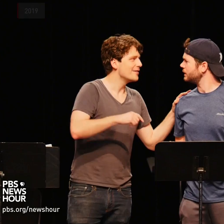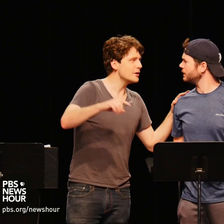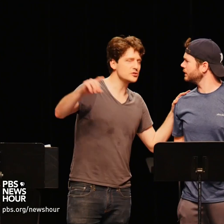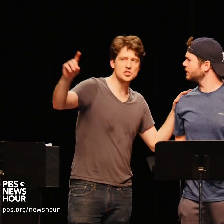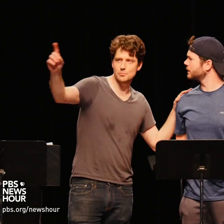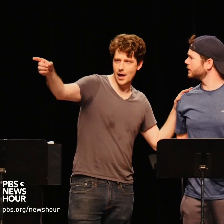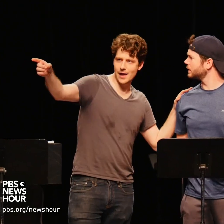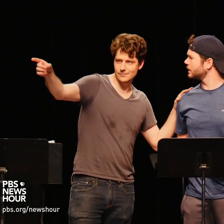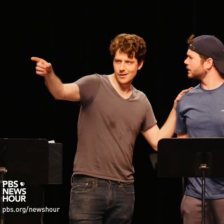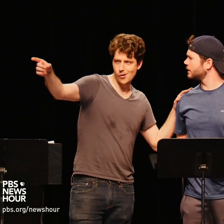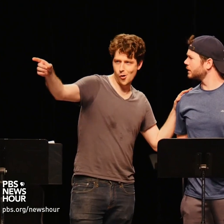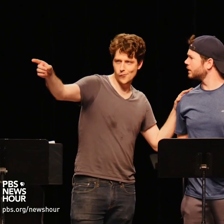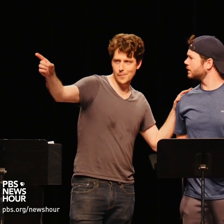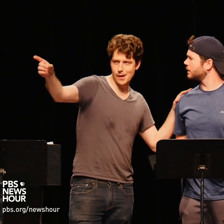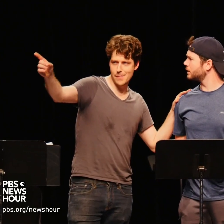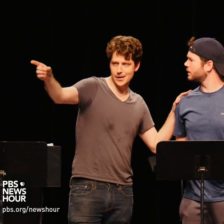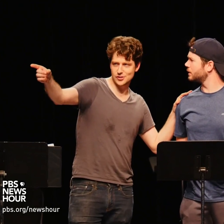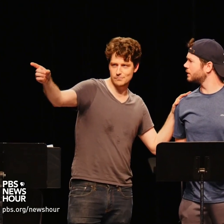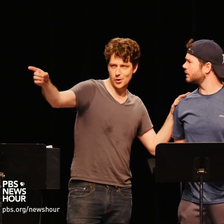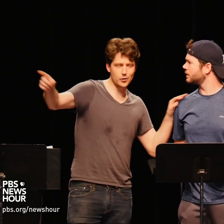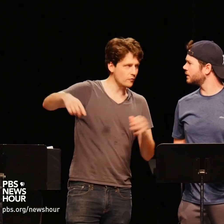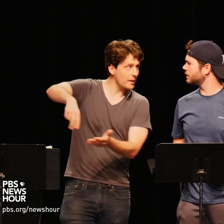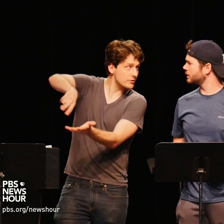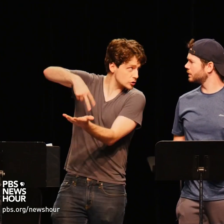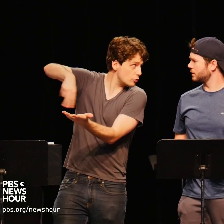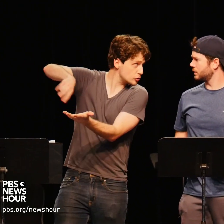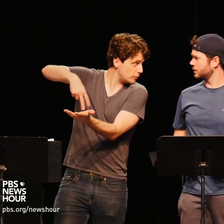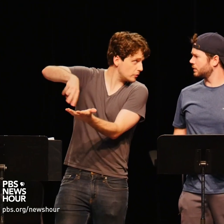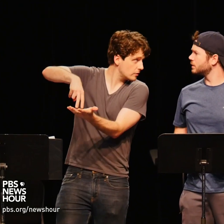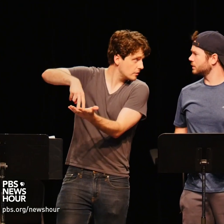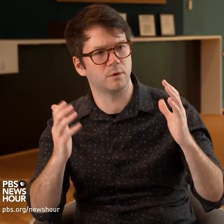Harold Hill, another twist. What if he was deaf?